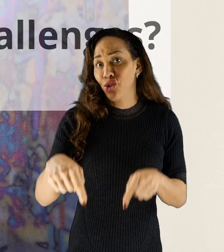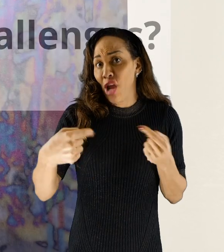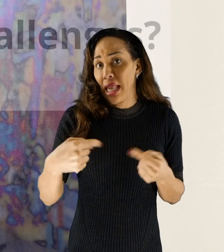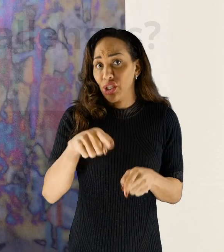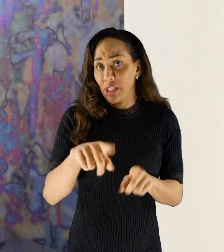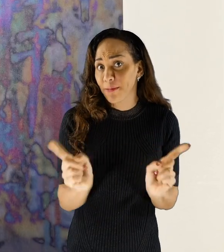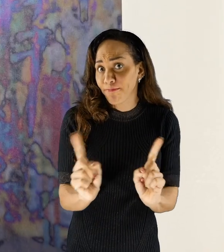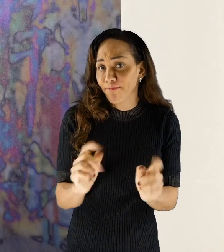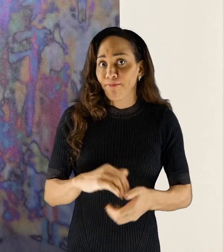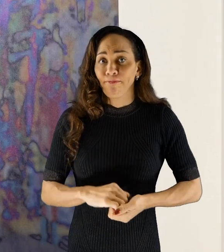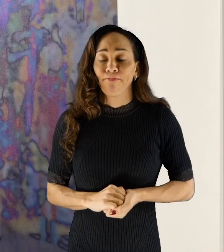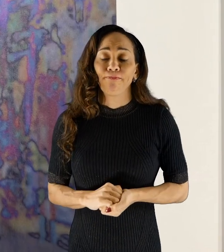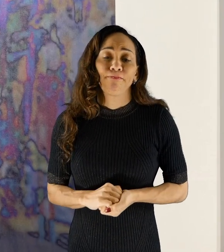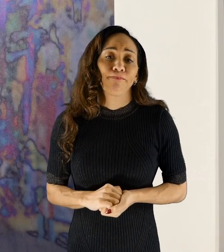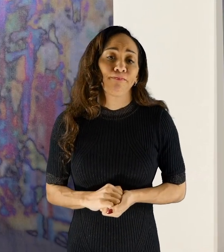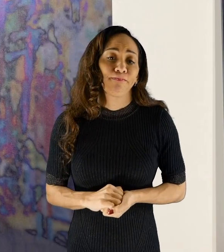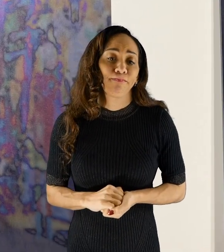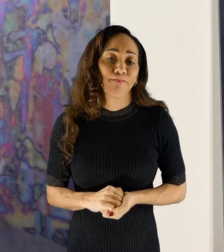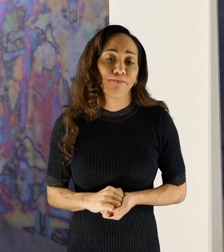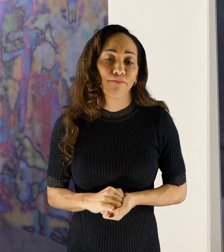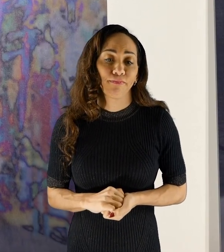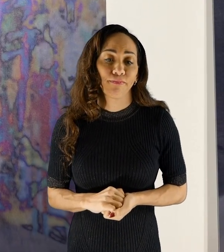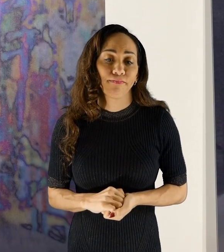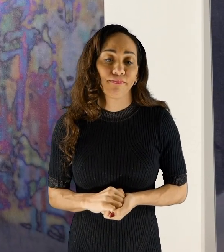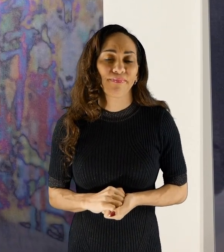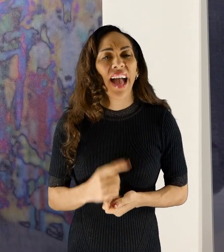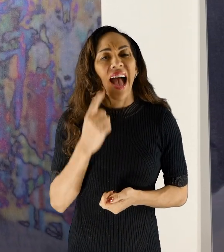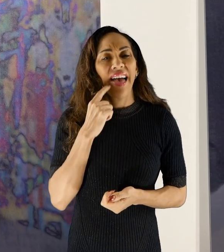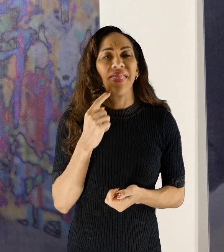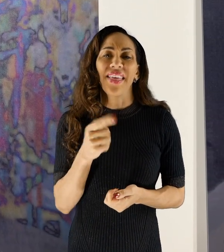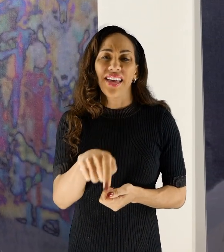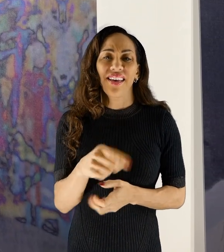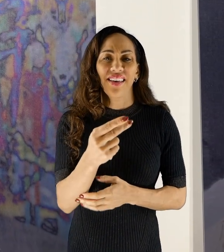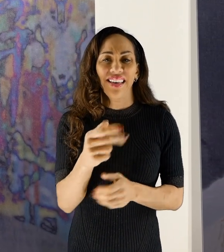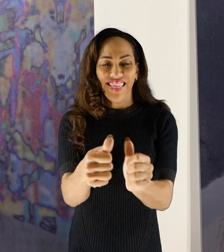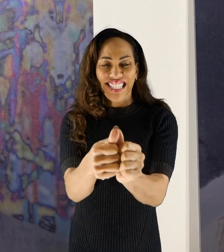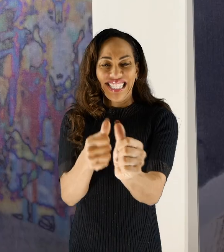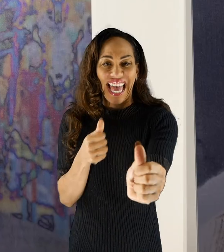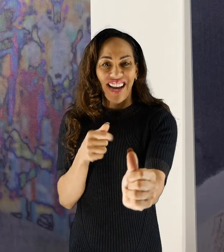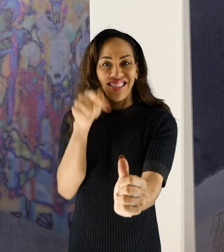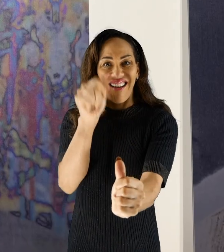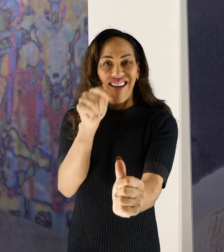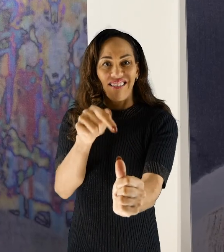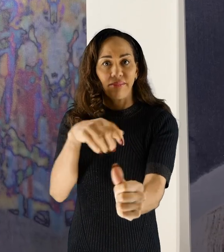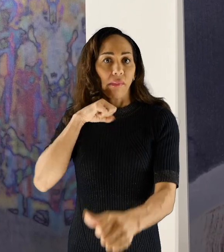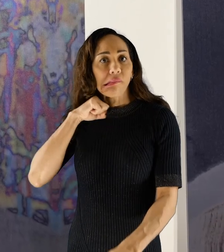I think the sector really holds people back and the way the sector is structured it's very, very ableist